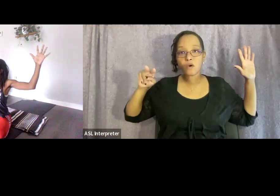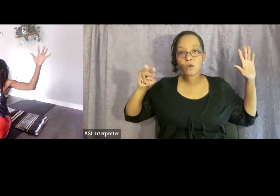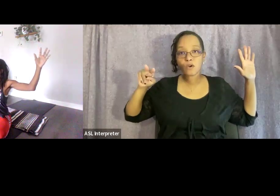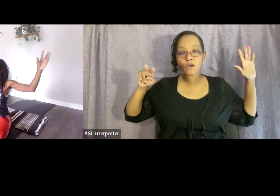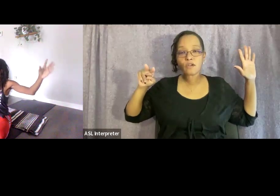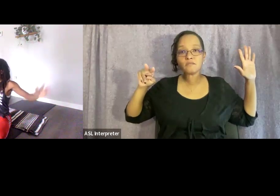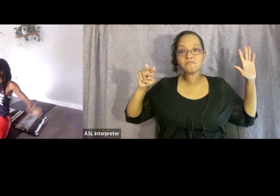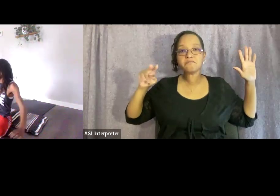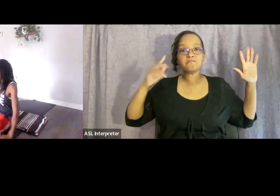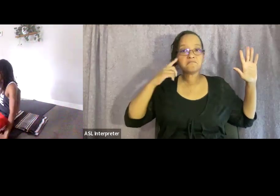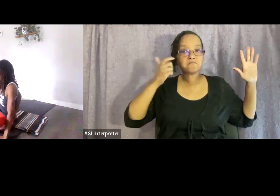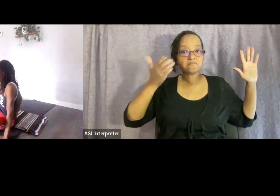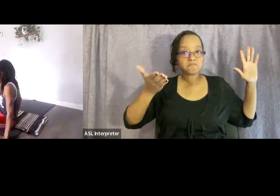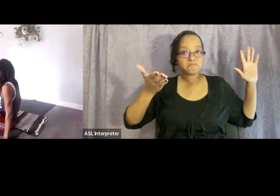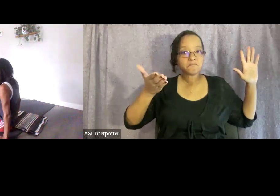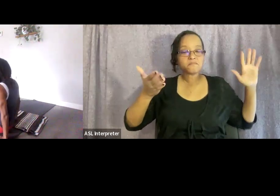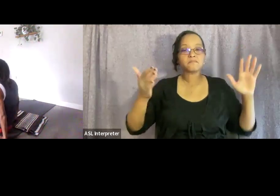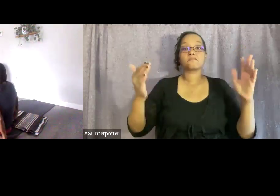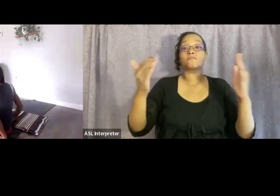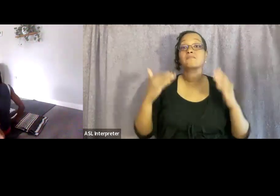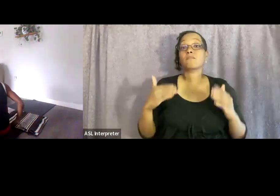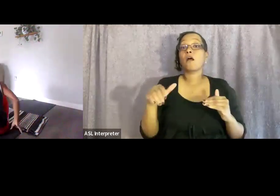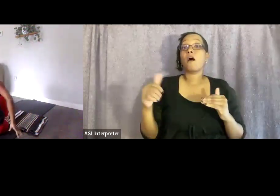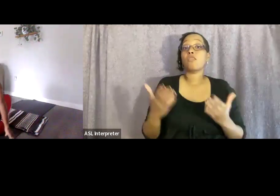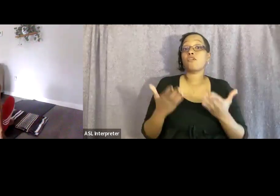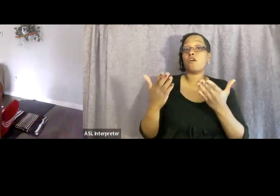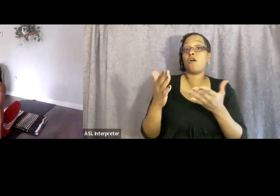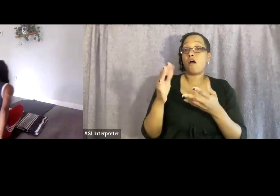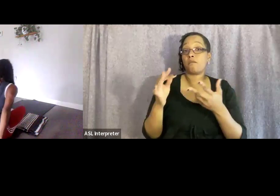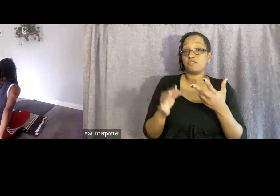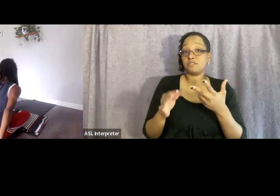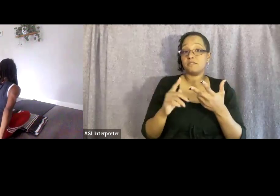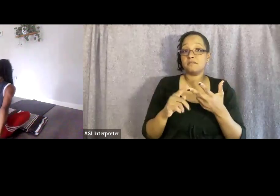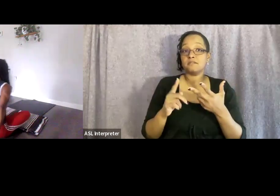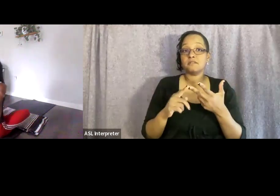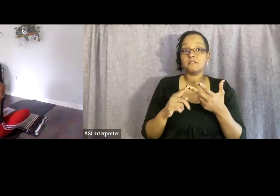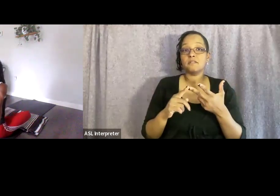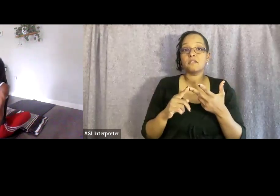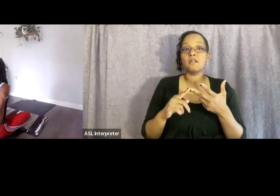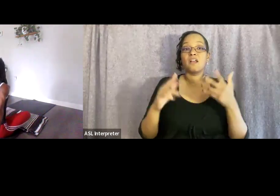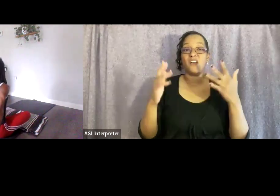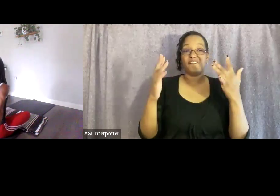Another option, and I'll turn around here, is to reach your fingertips back behind you,